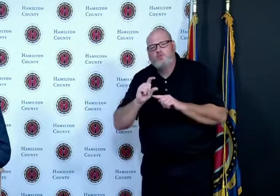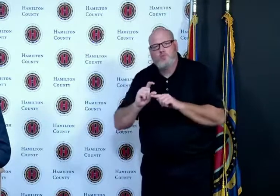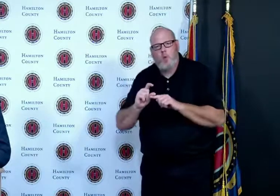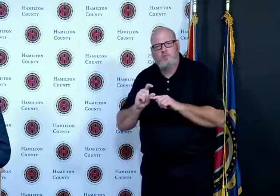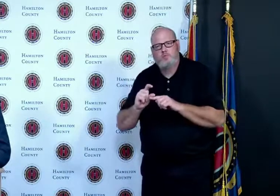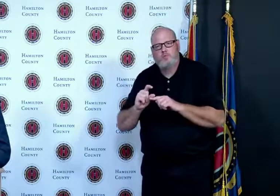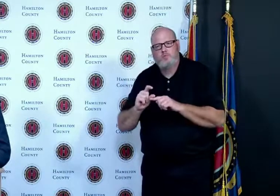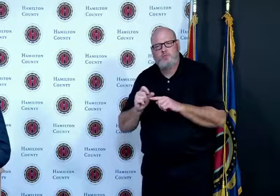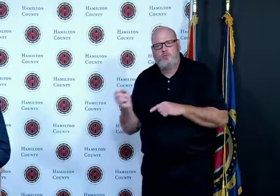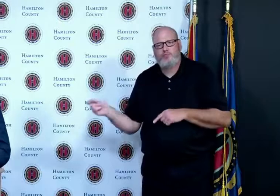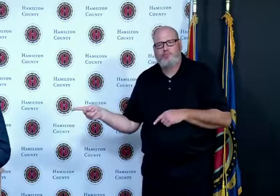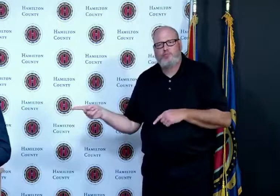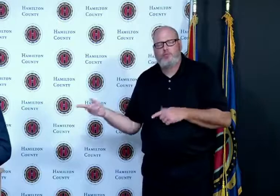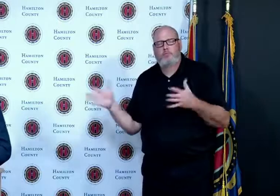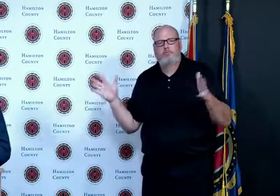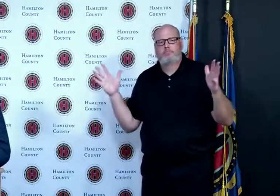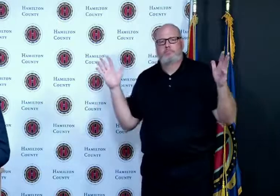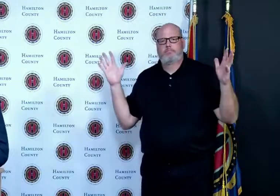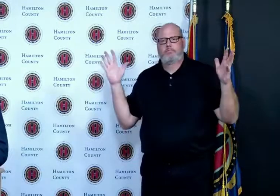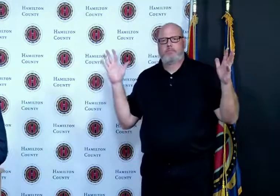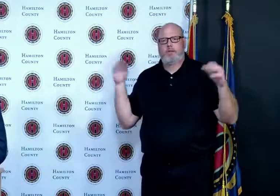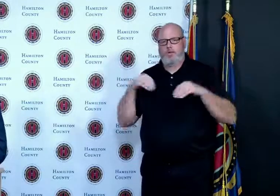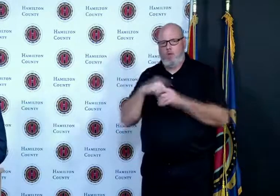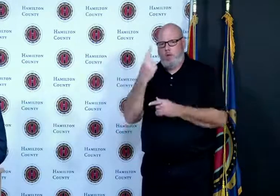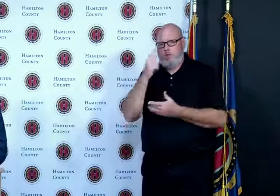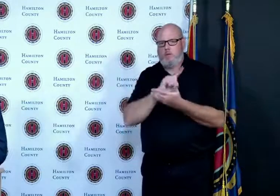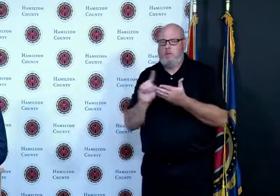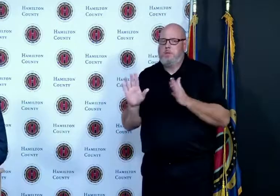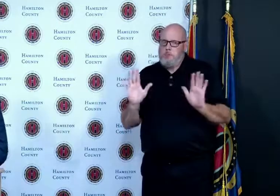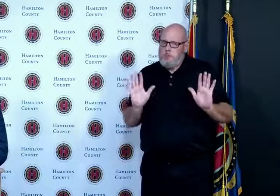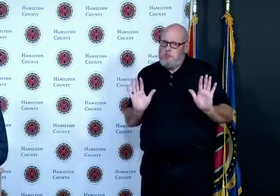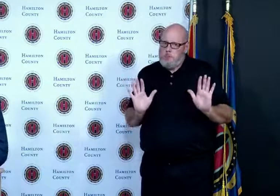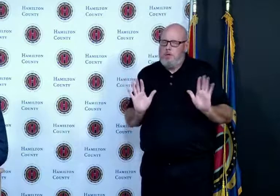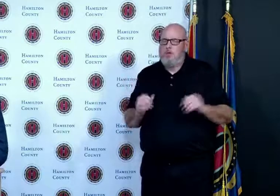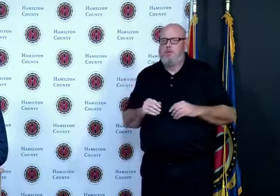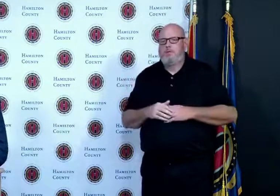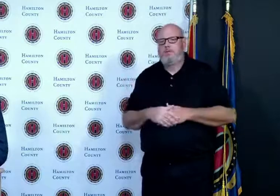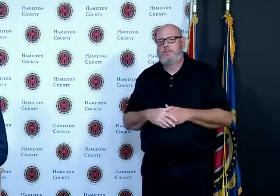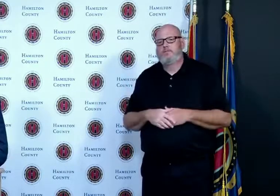I'm wondering on the high schools too Greg will you track when the high school clinics are going